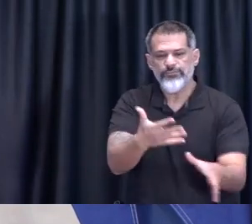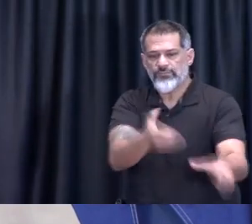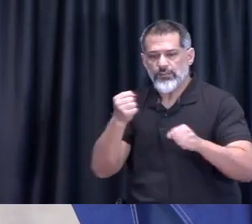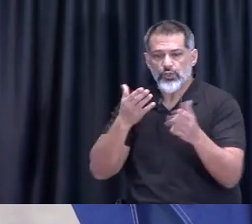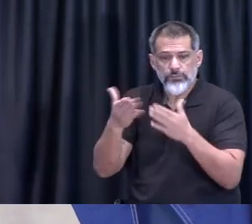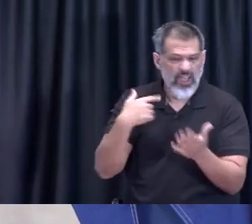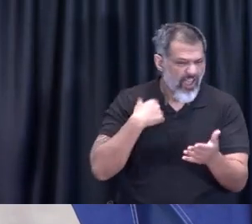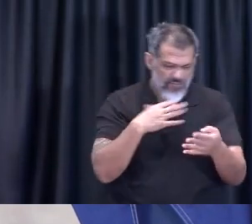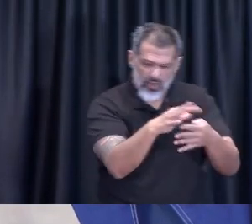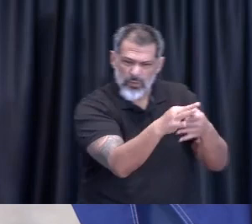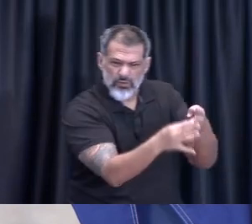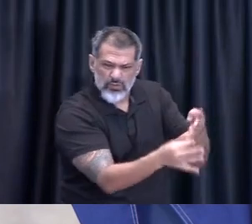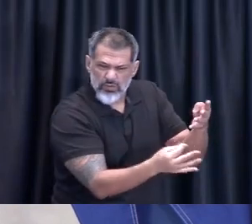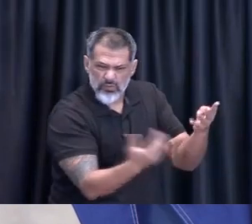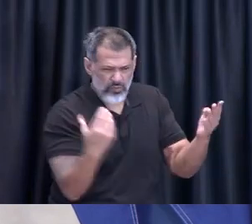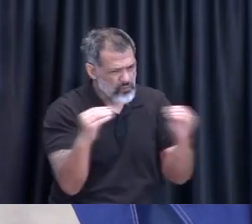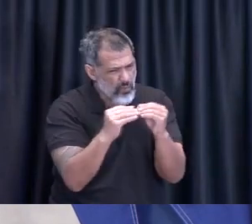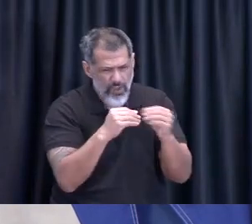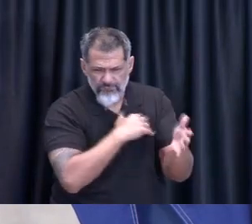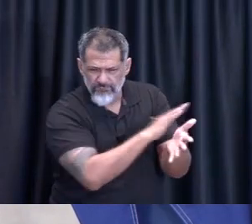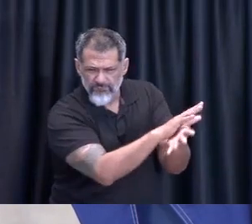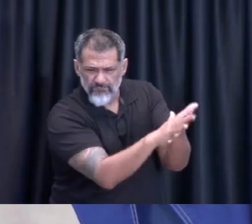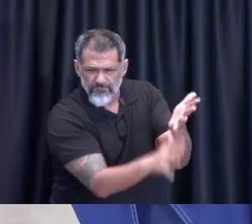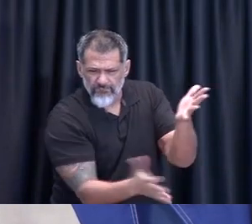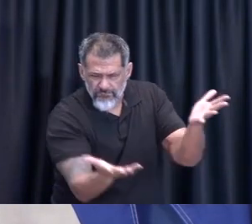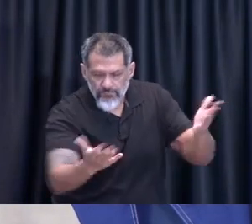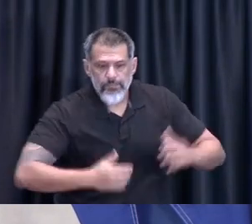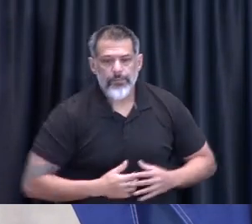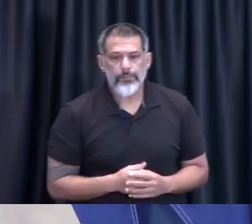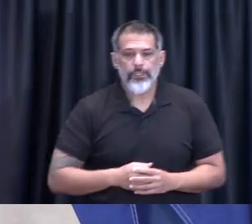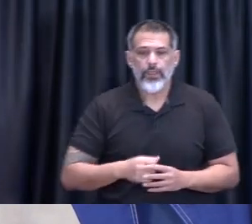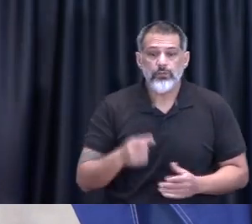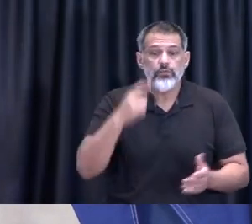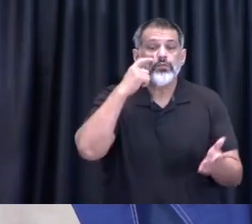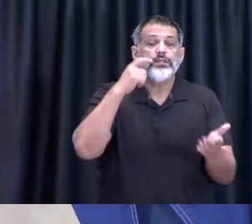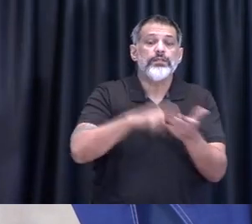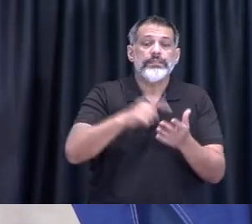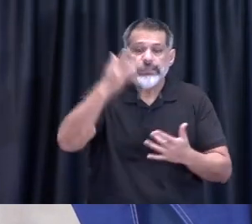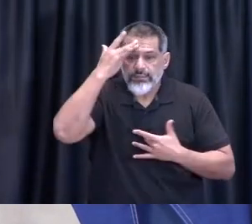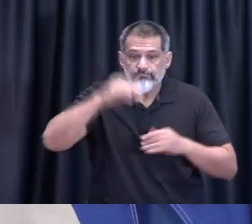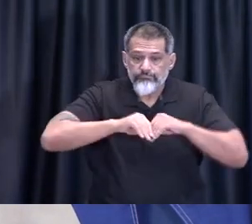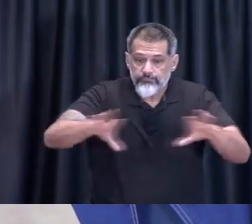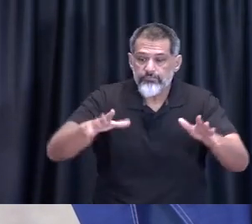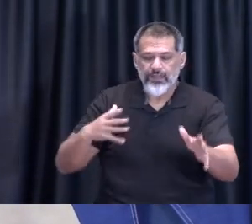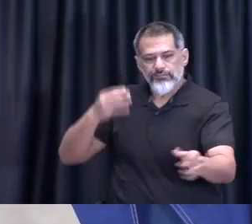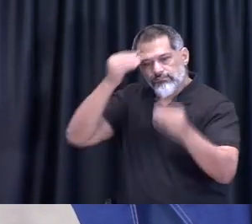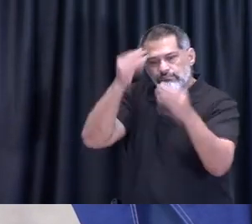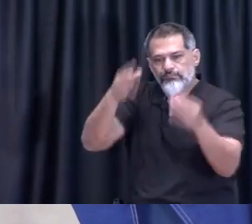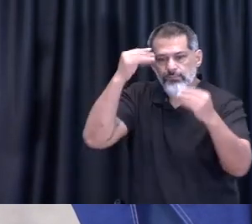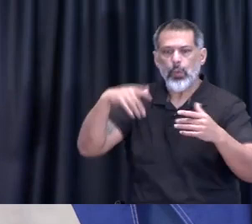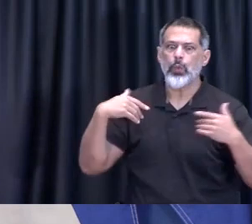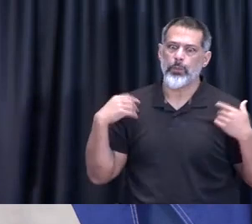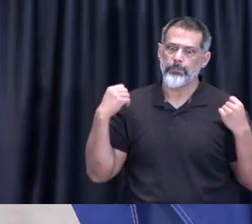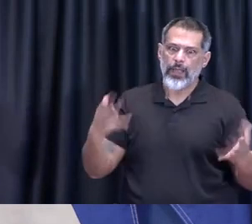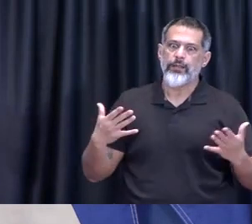that is what this app will bring. Despite the ongoing challenges of the pandemic, I'm glad that we've been able to move forward with these